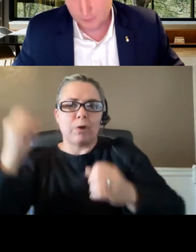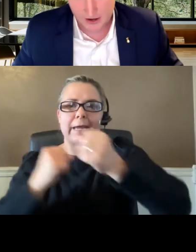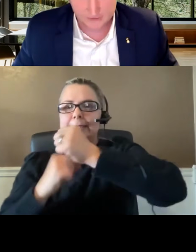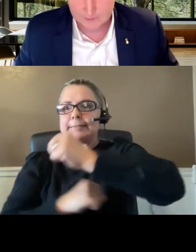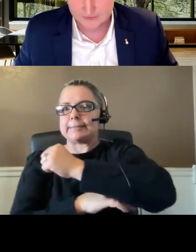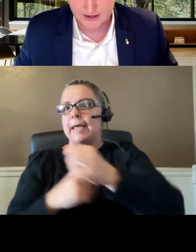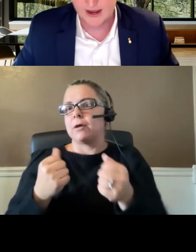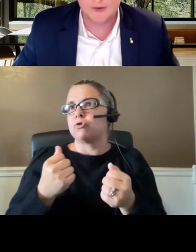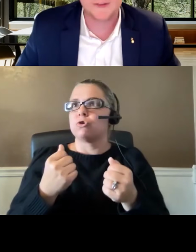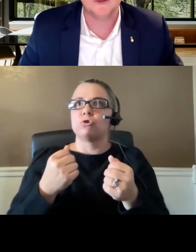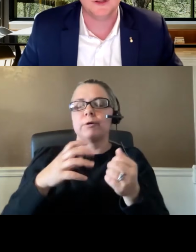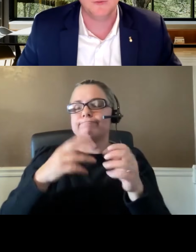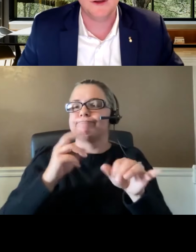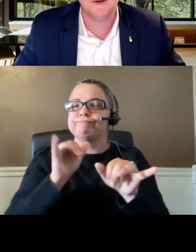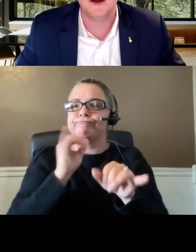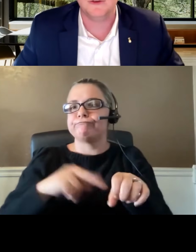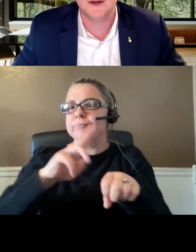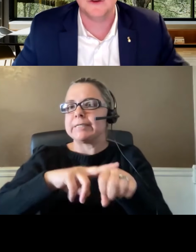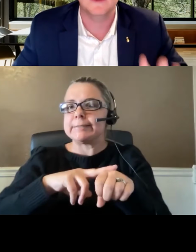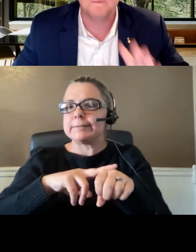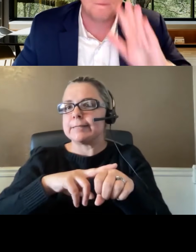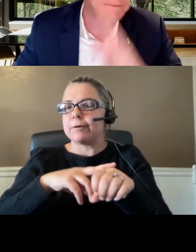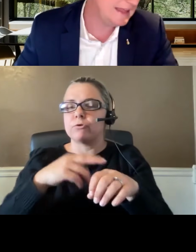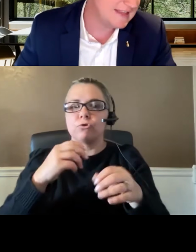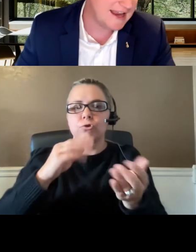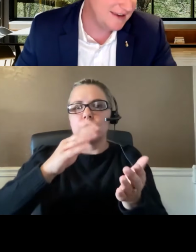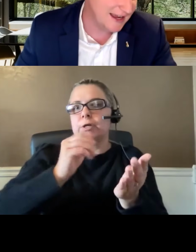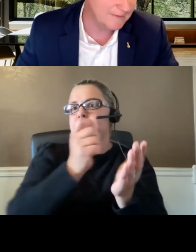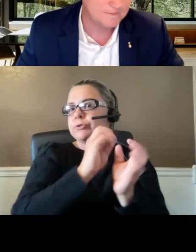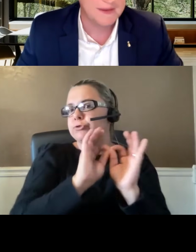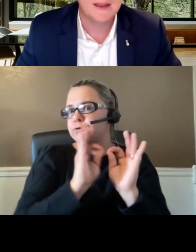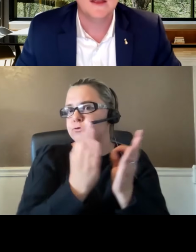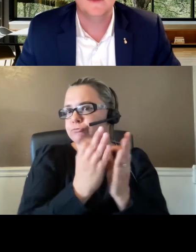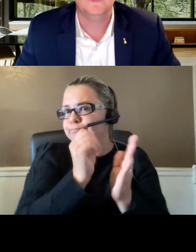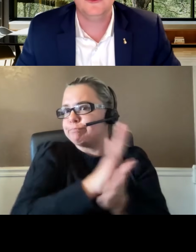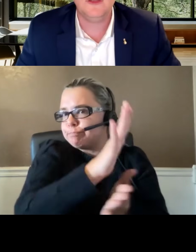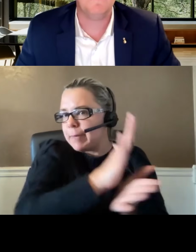two products side by side - how accessible is one compared to another? That's the idea. So to